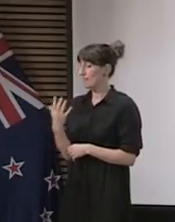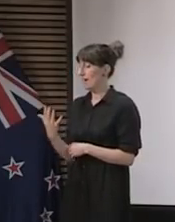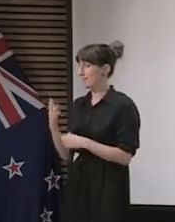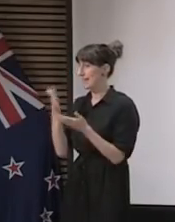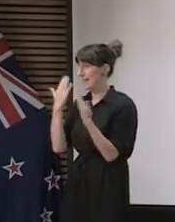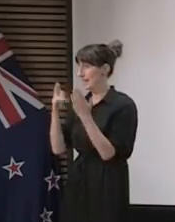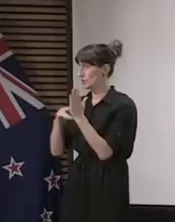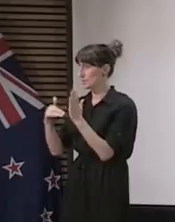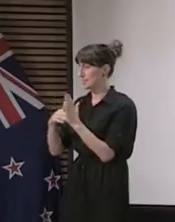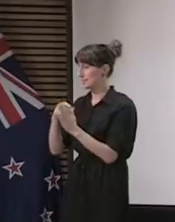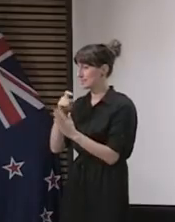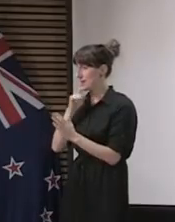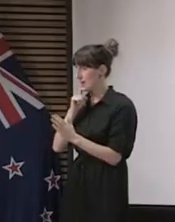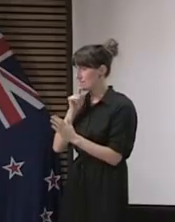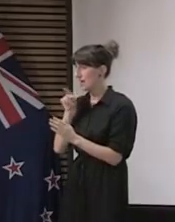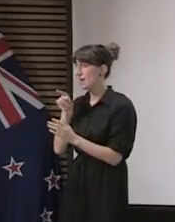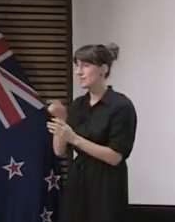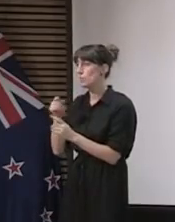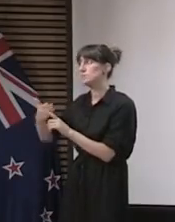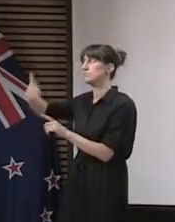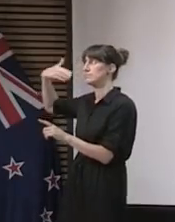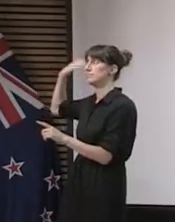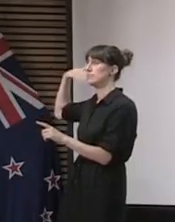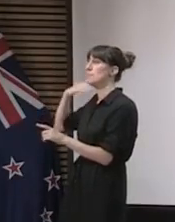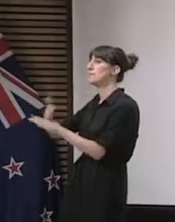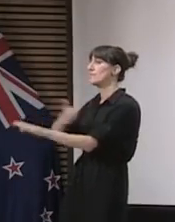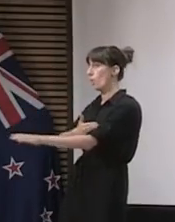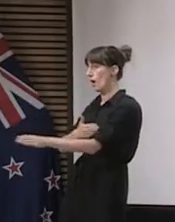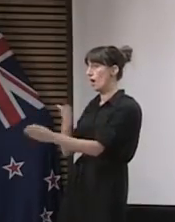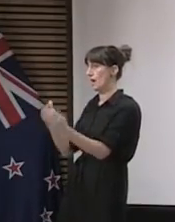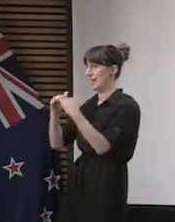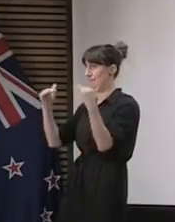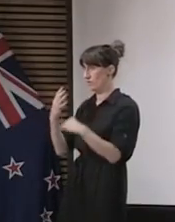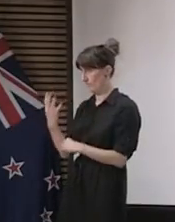and of course manyof those date from pre-thelockdown period but just toreiterate we are reviewing